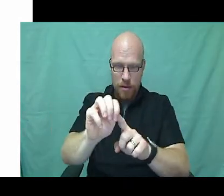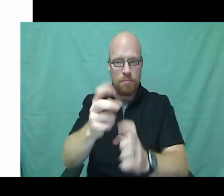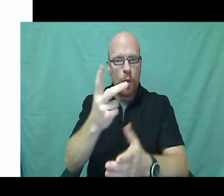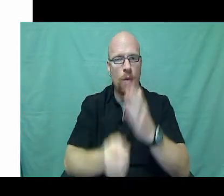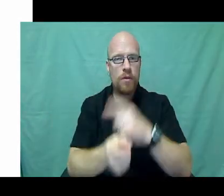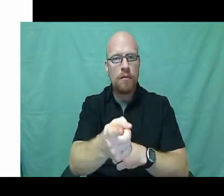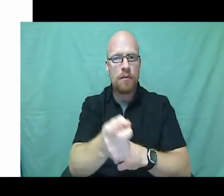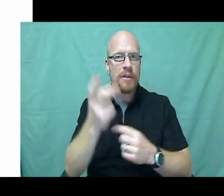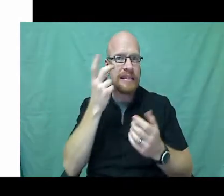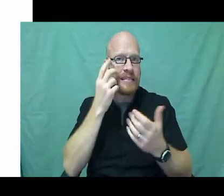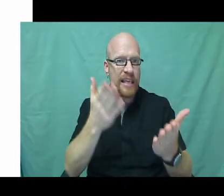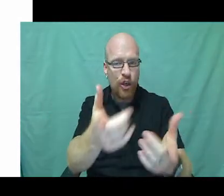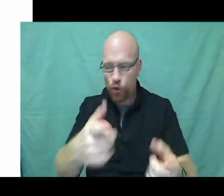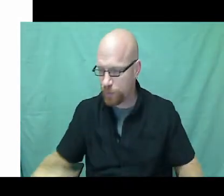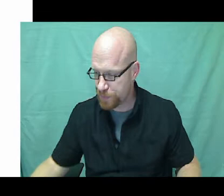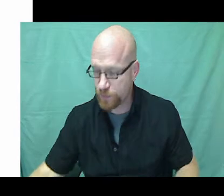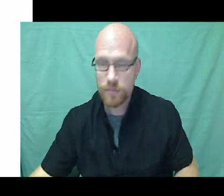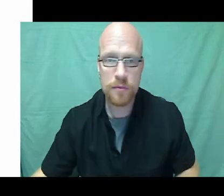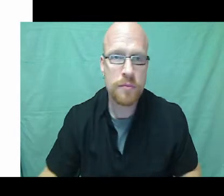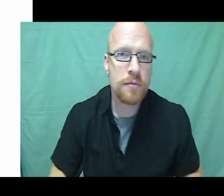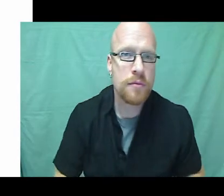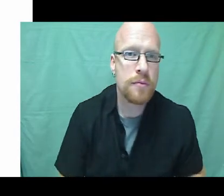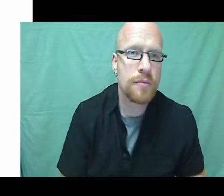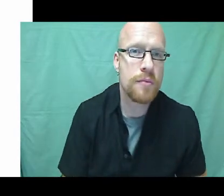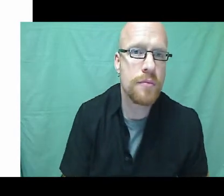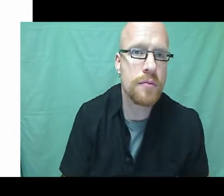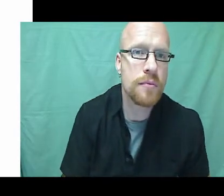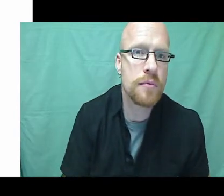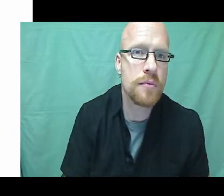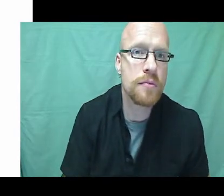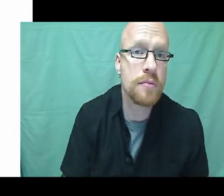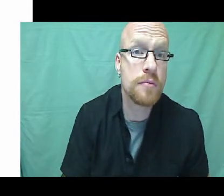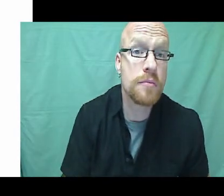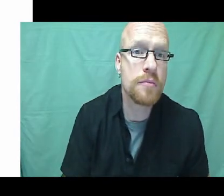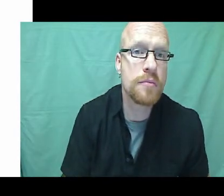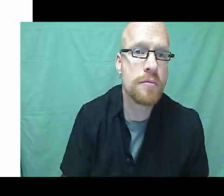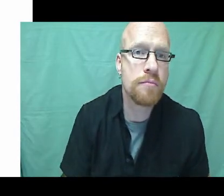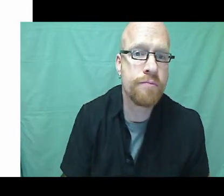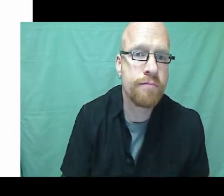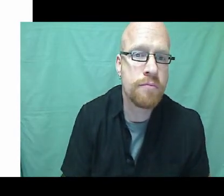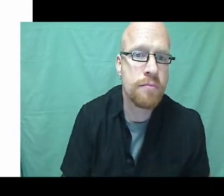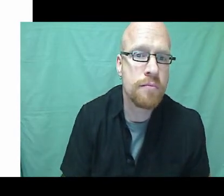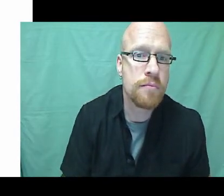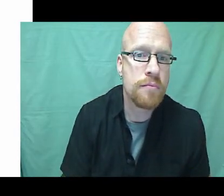You just move the m inside the parentheses where it becomes a over m, over b over m.